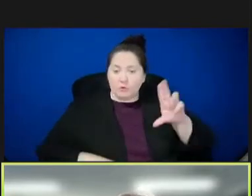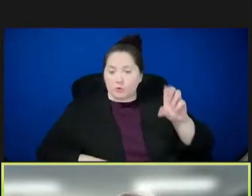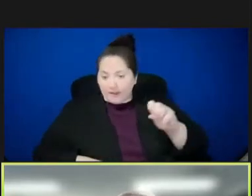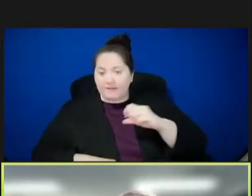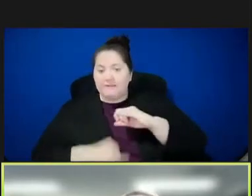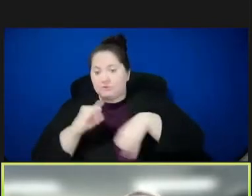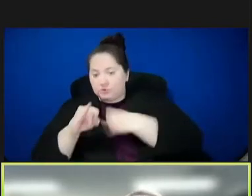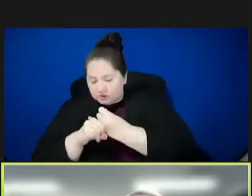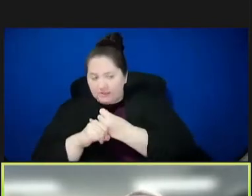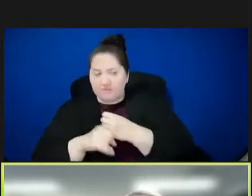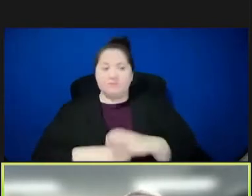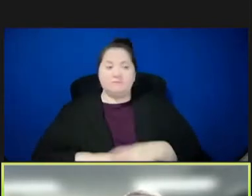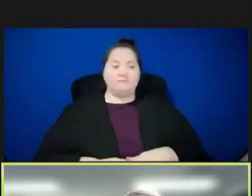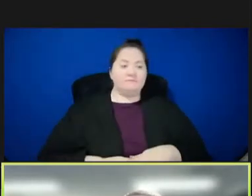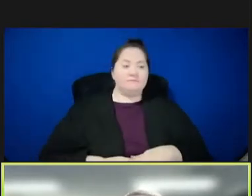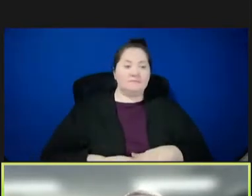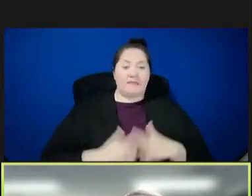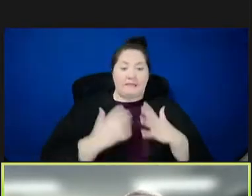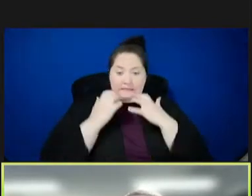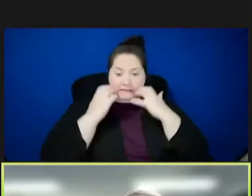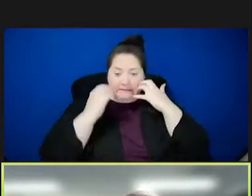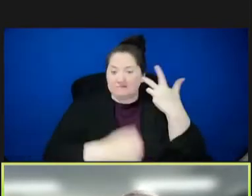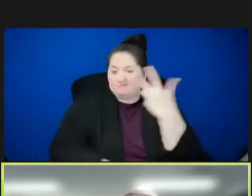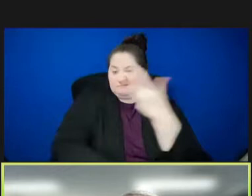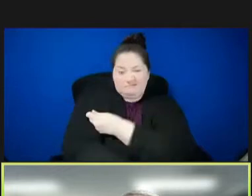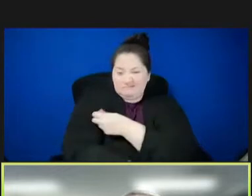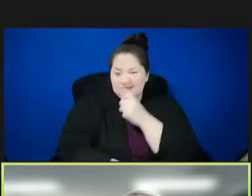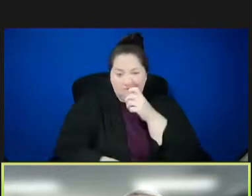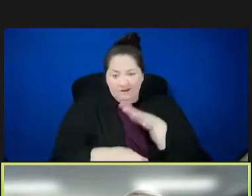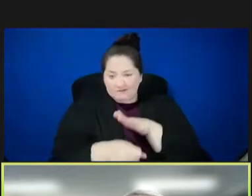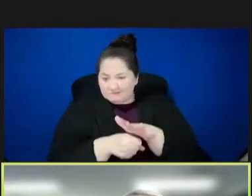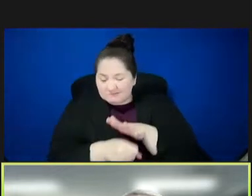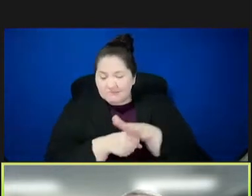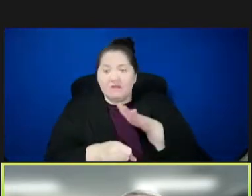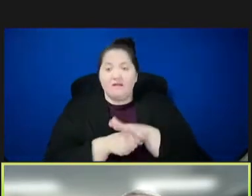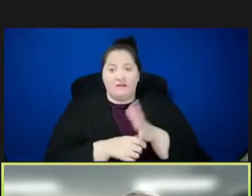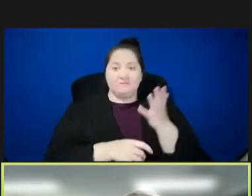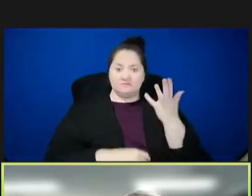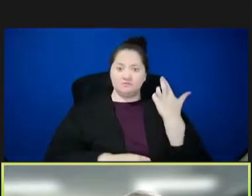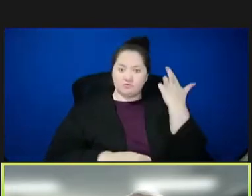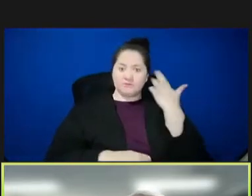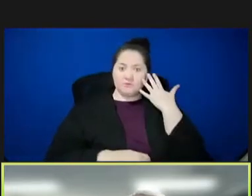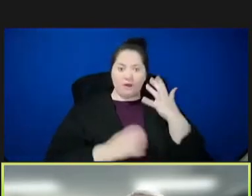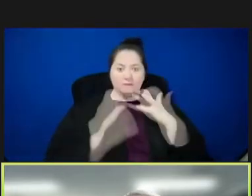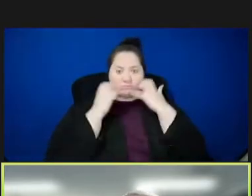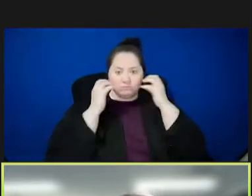Inadequate measles vaccination is a major causal factor for outbreaks. My three take-home points